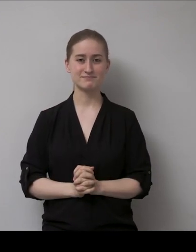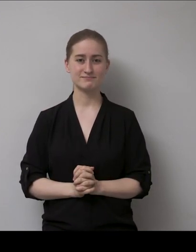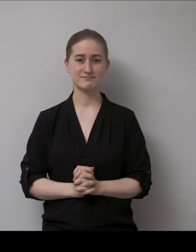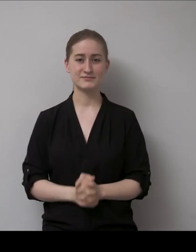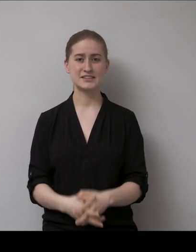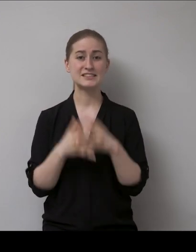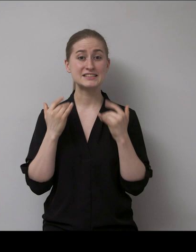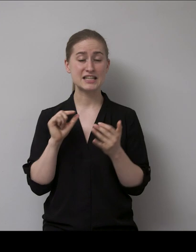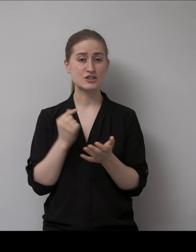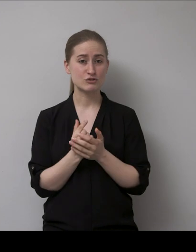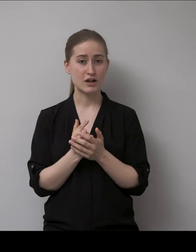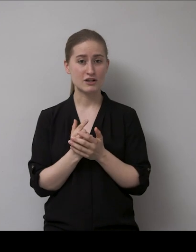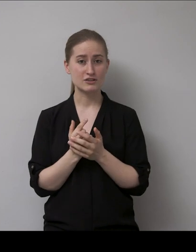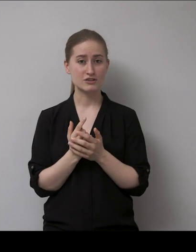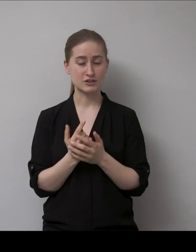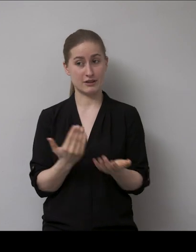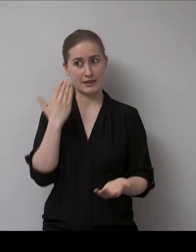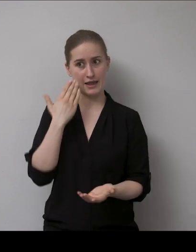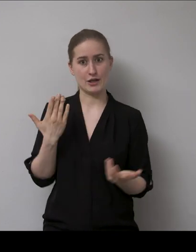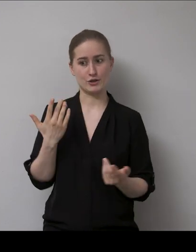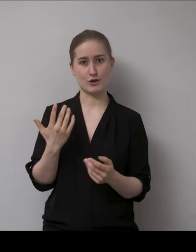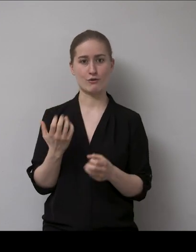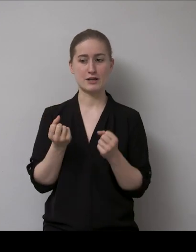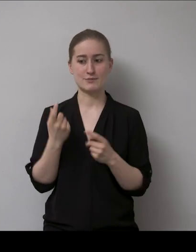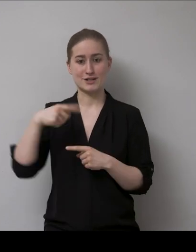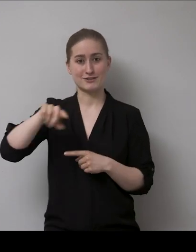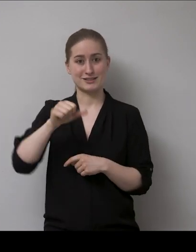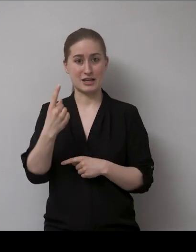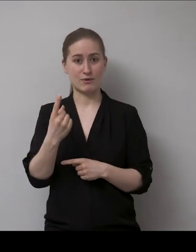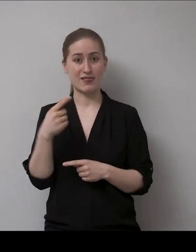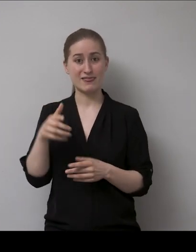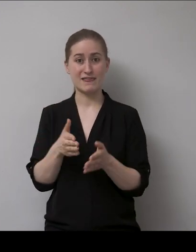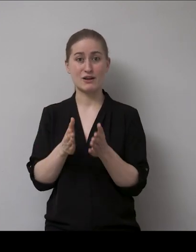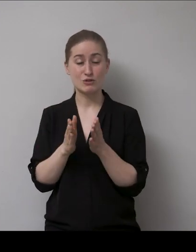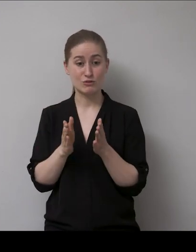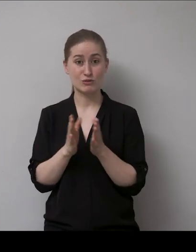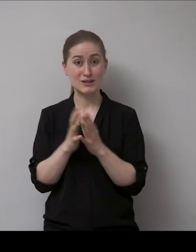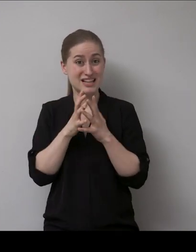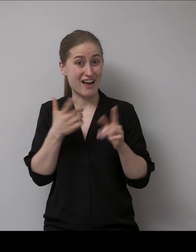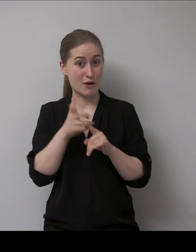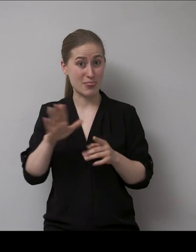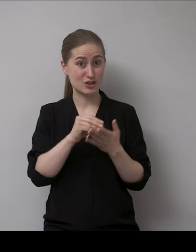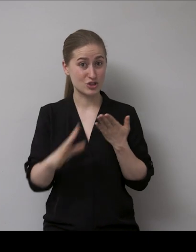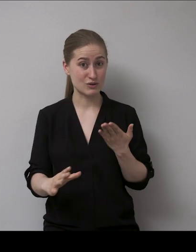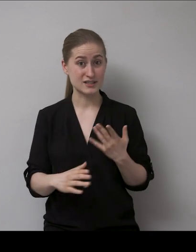Today's graduates know as well as anyone that Johns Hopkins requires a great deal of its students. There have probably been times